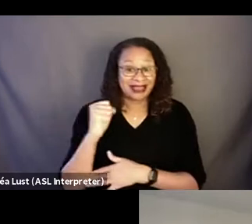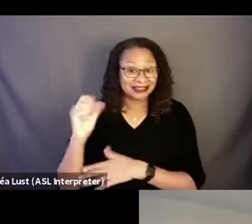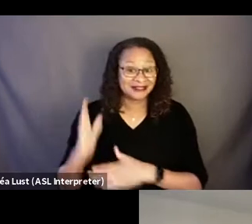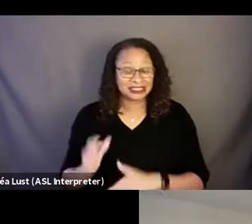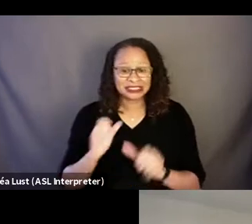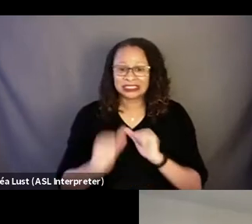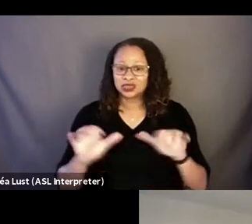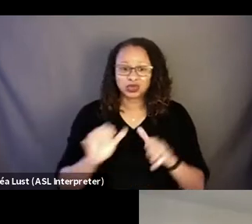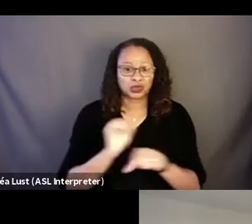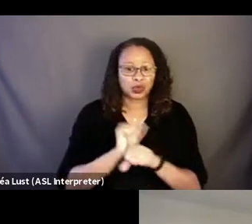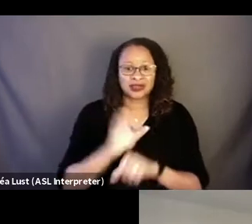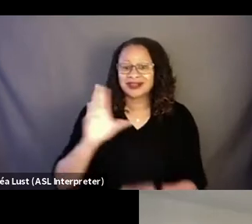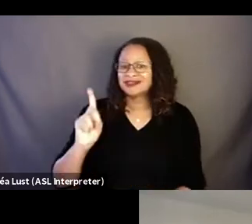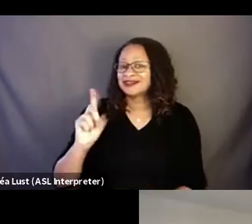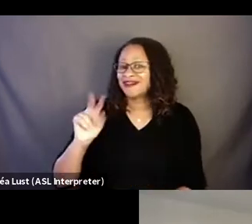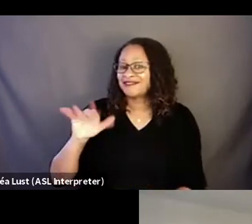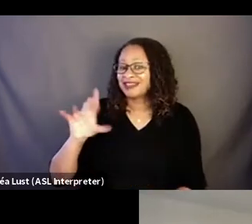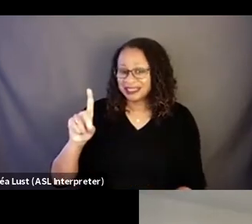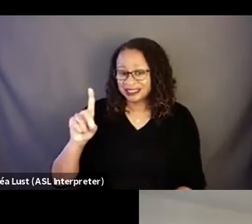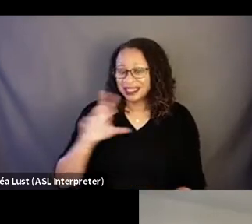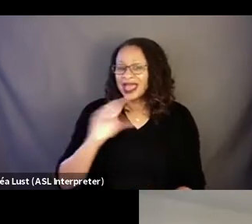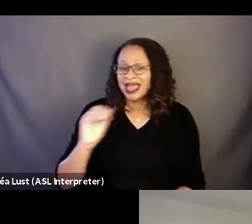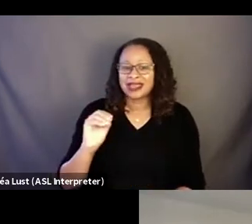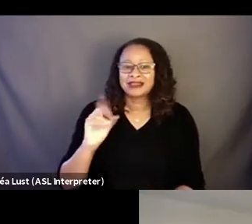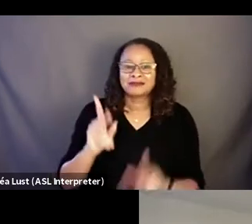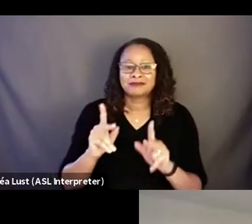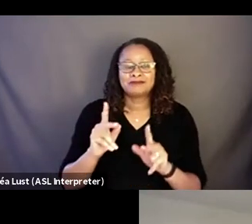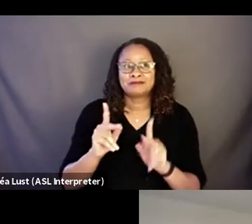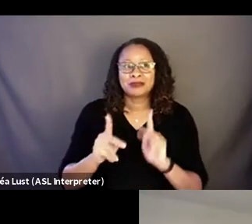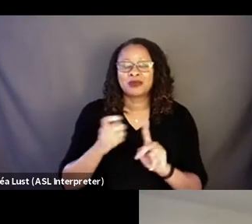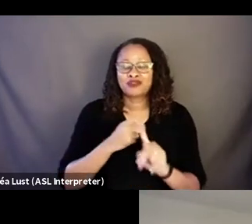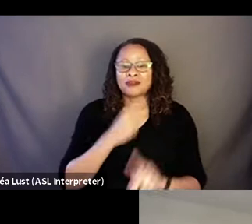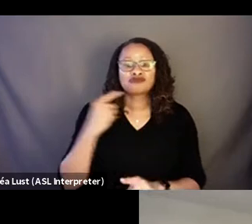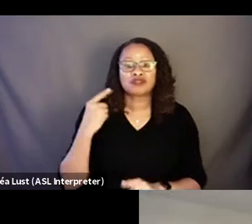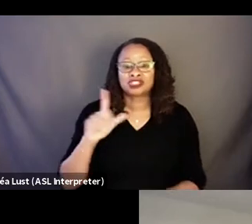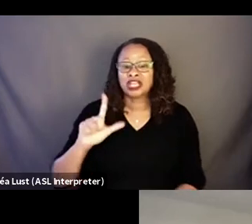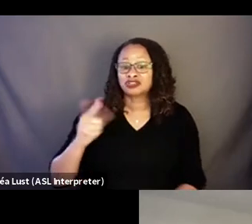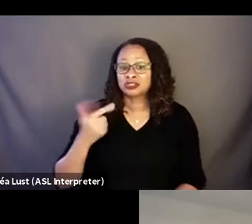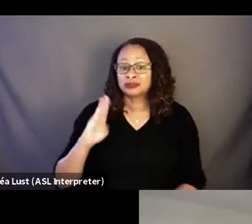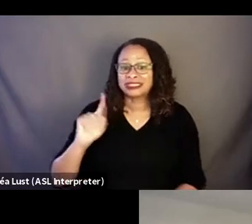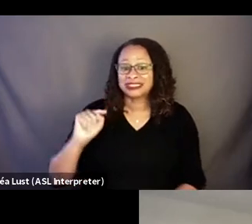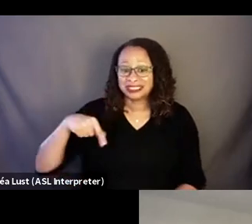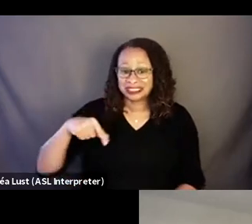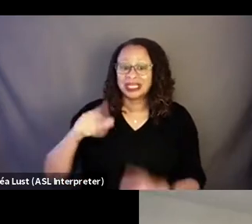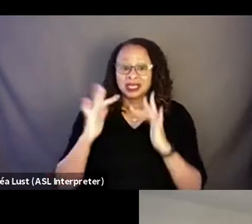and the people from the Russian LGBT network who were so supportive of having their story lifted up